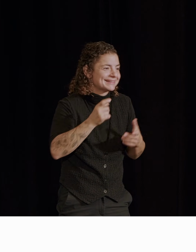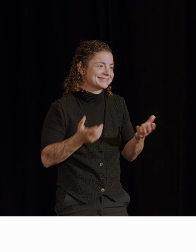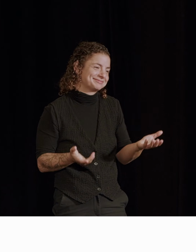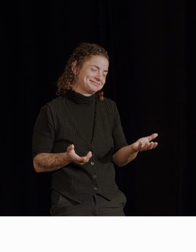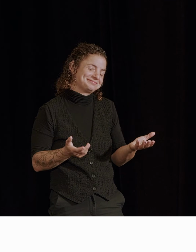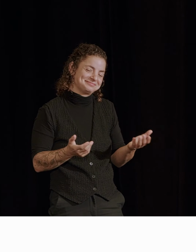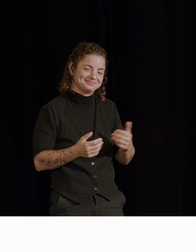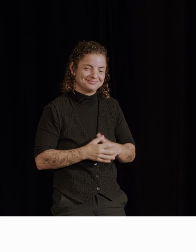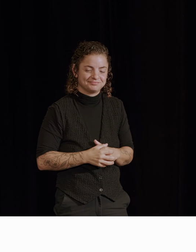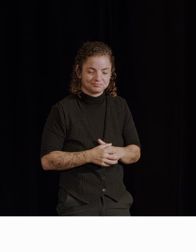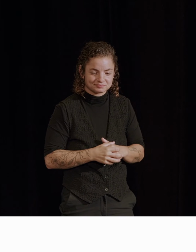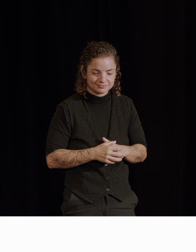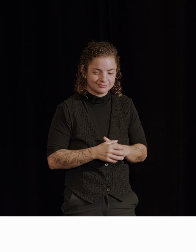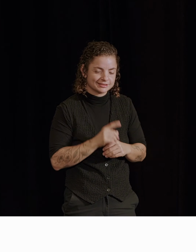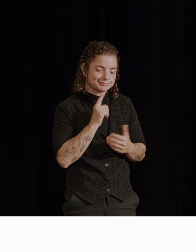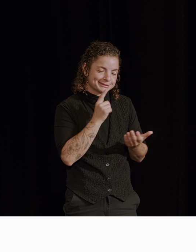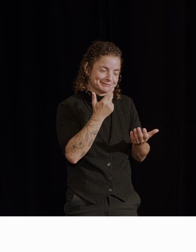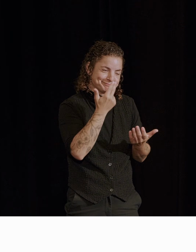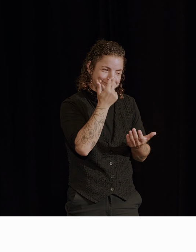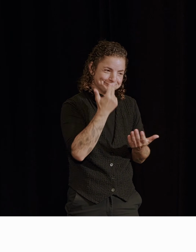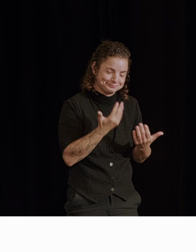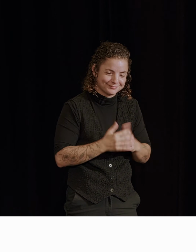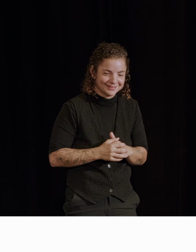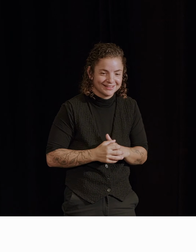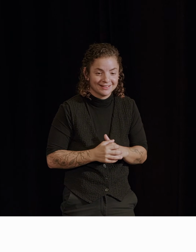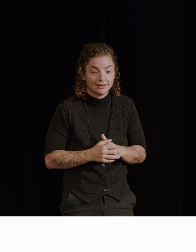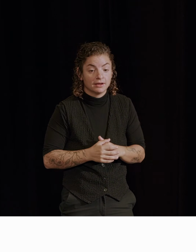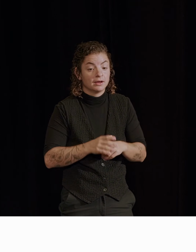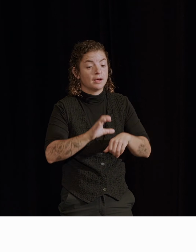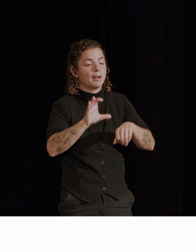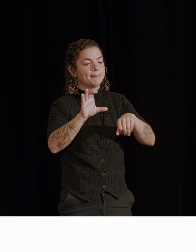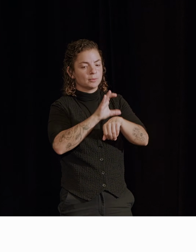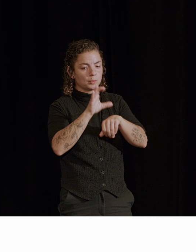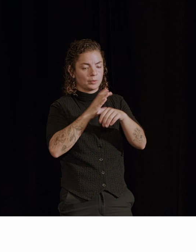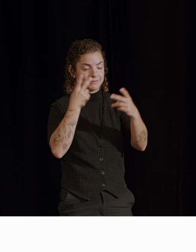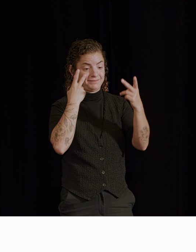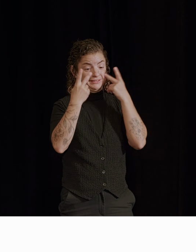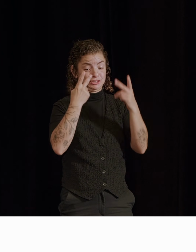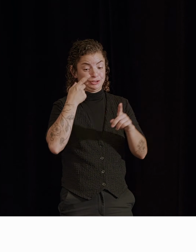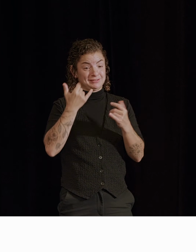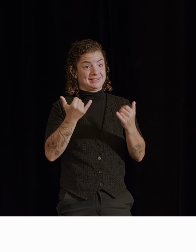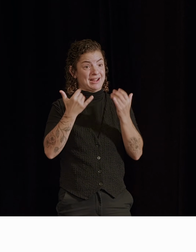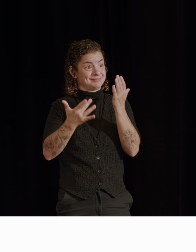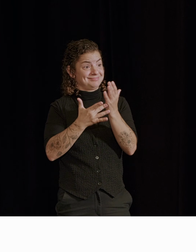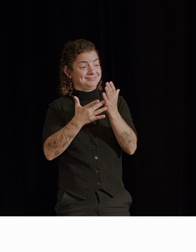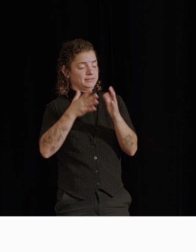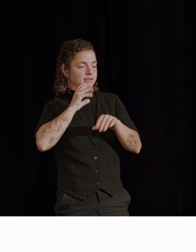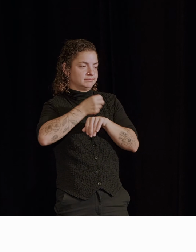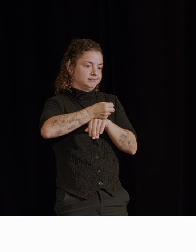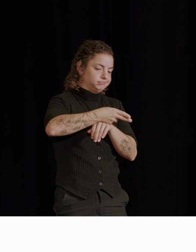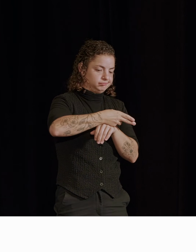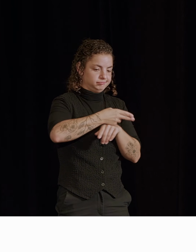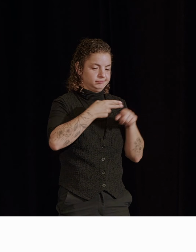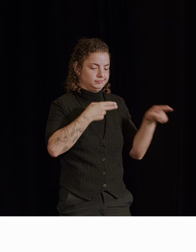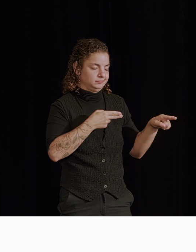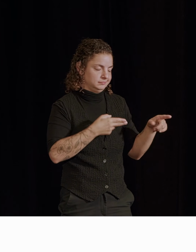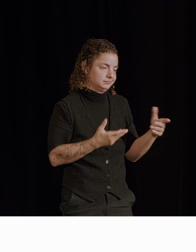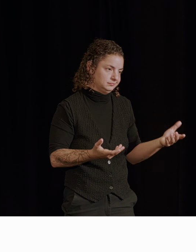Now, computer vision can already outperform the dog for reading text, but dogs, people,